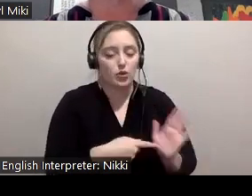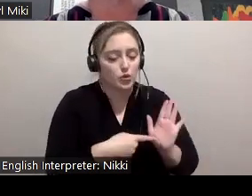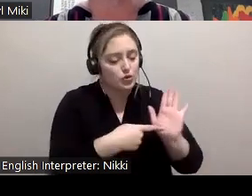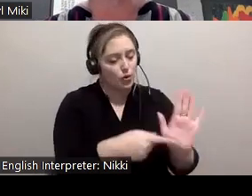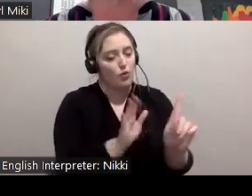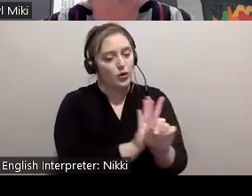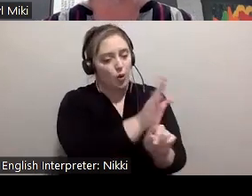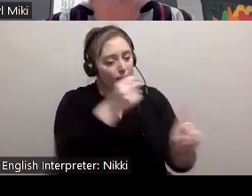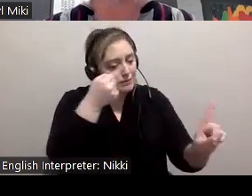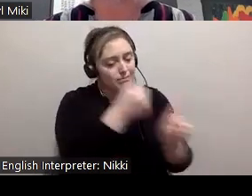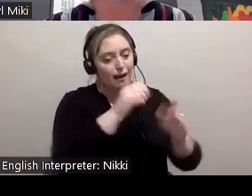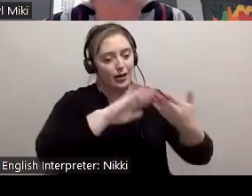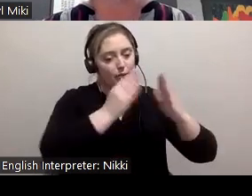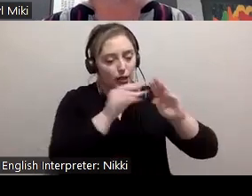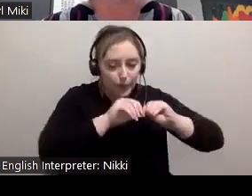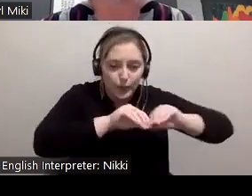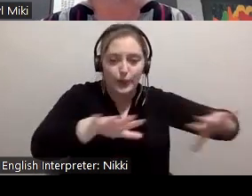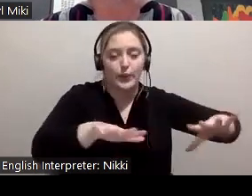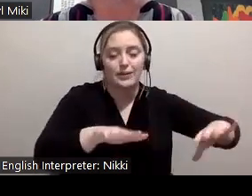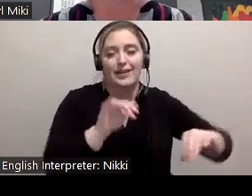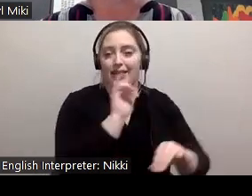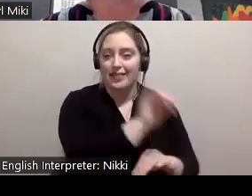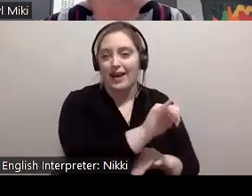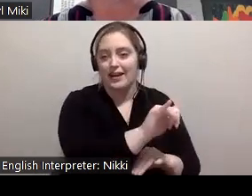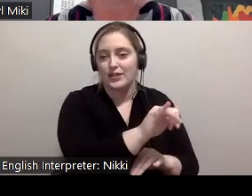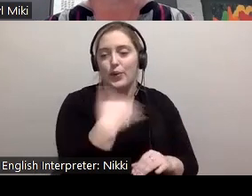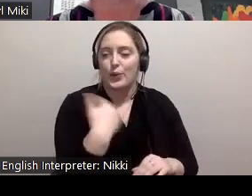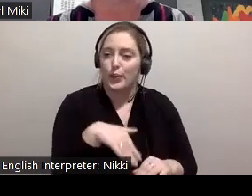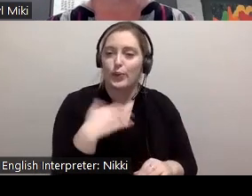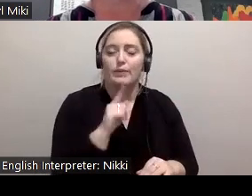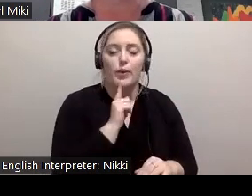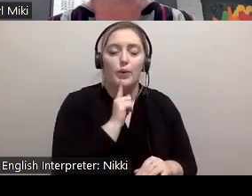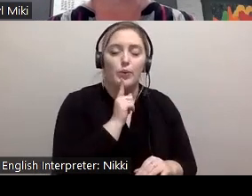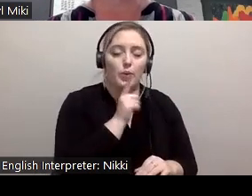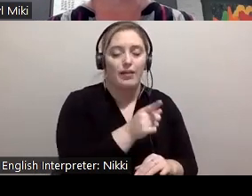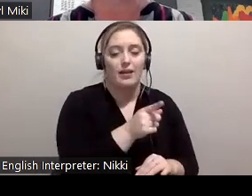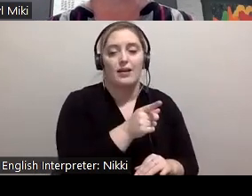community. Uh because that that will that comprises fairly